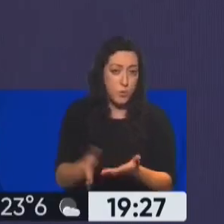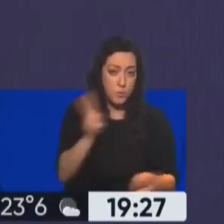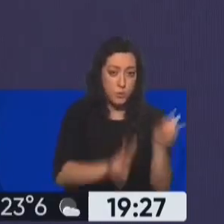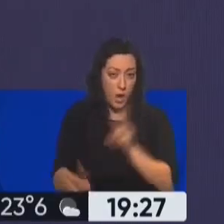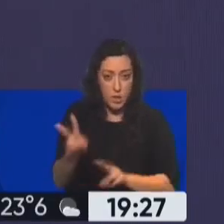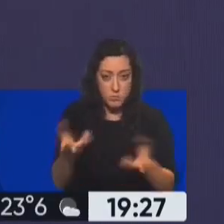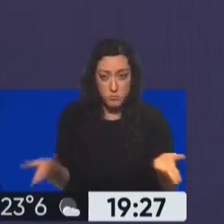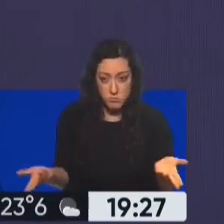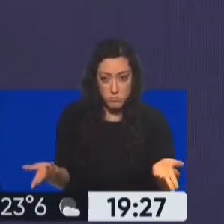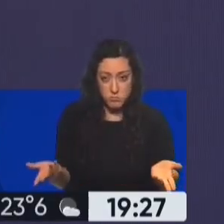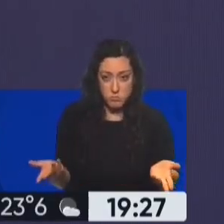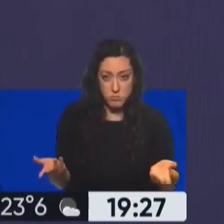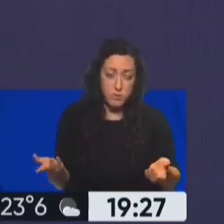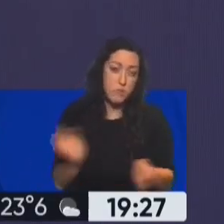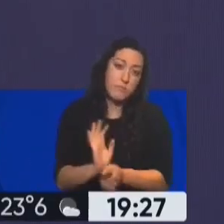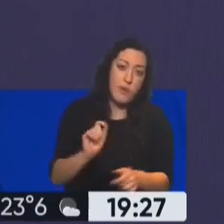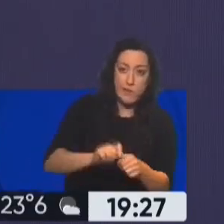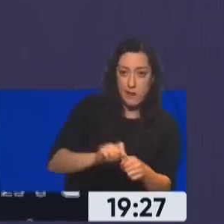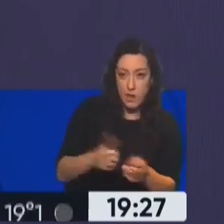He looked for the way around and he fixed it somehow.